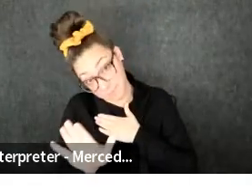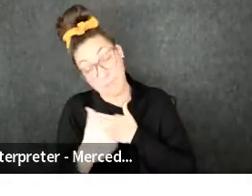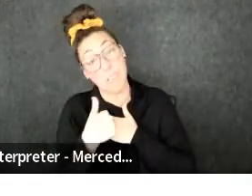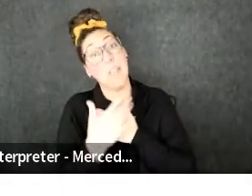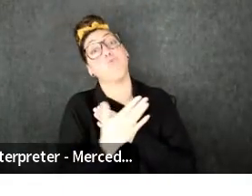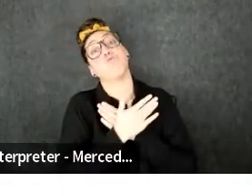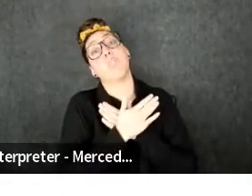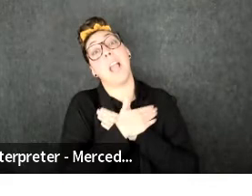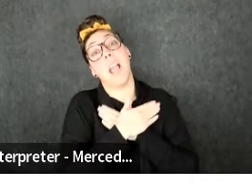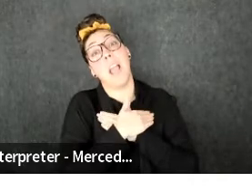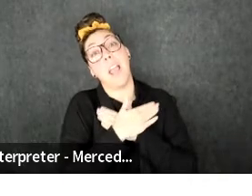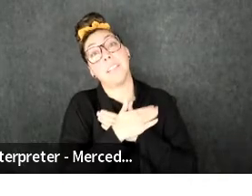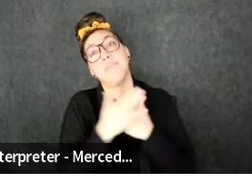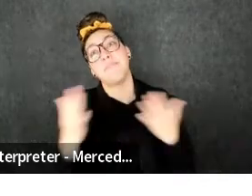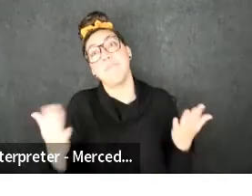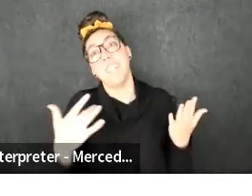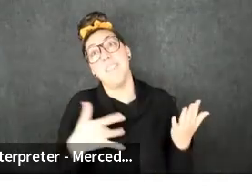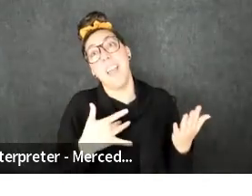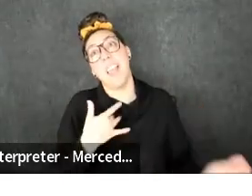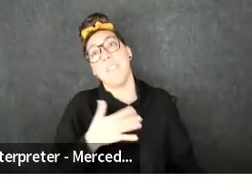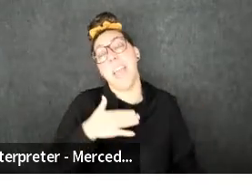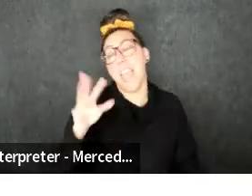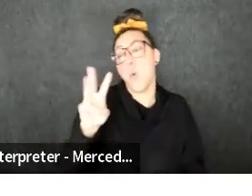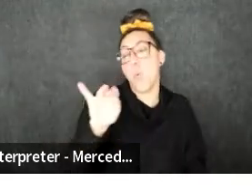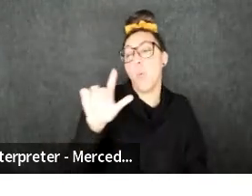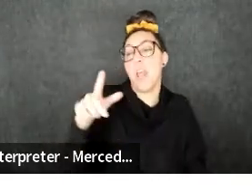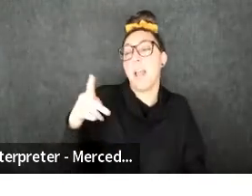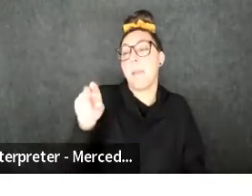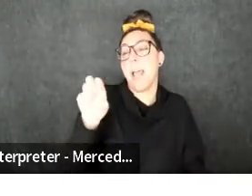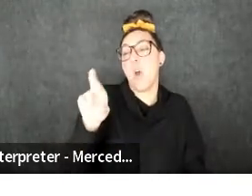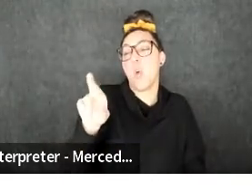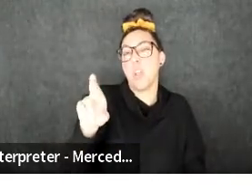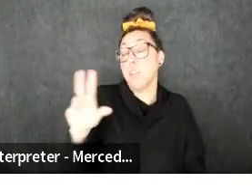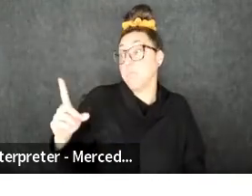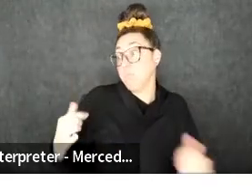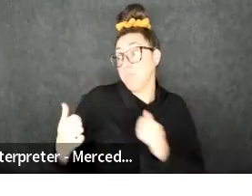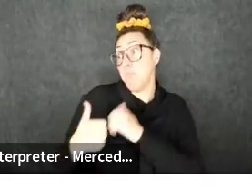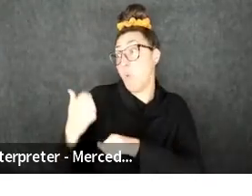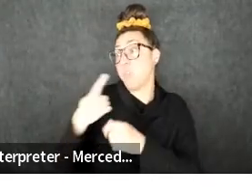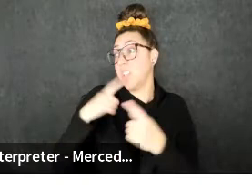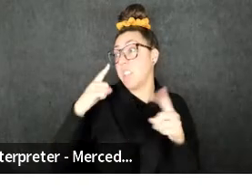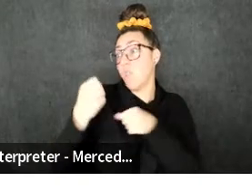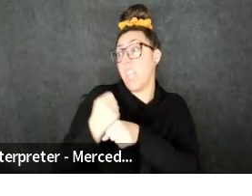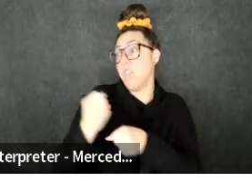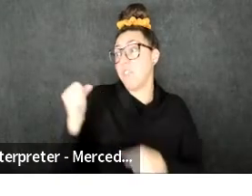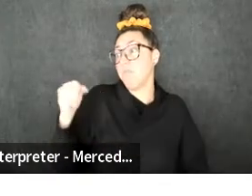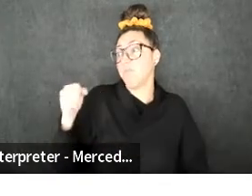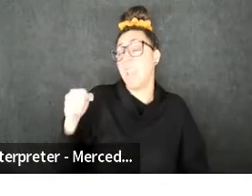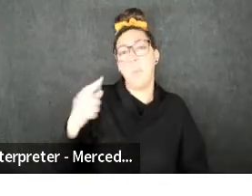you know, I felt like my willpower is one of my most successful year. But I remember the time that I was a student of Fresno